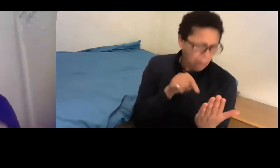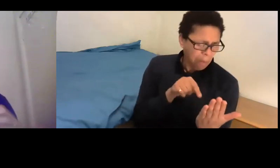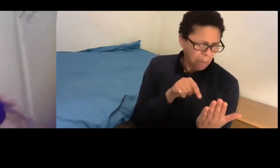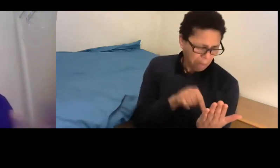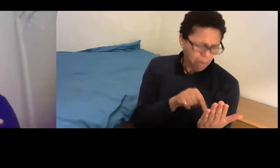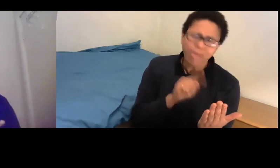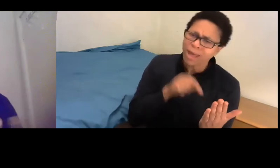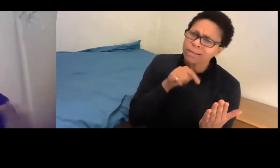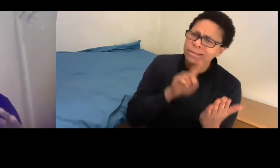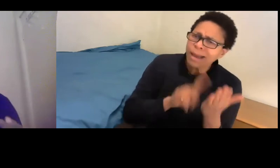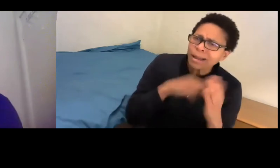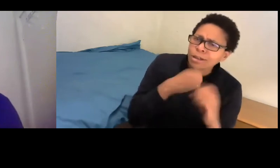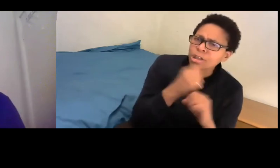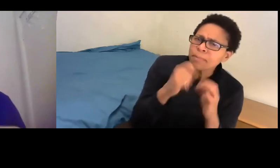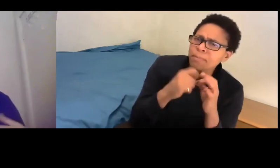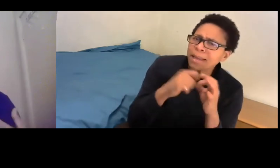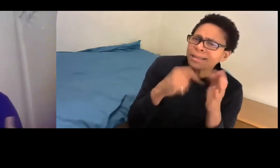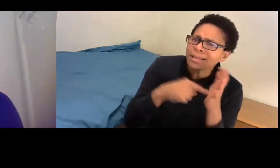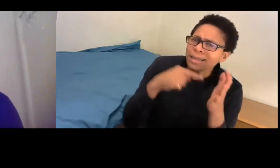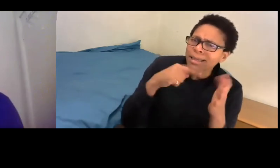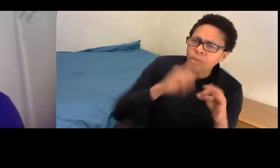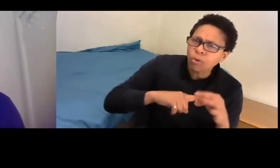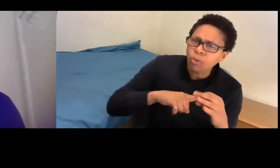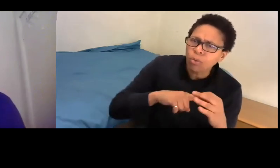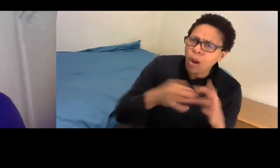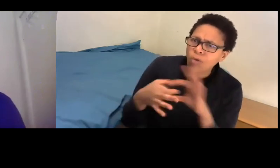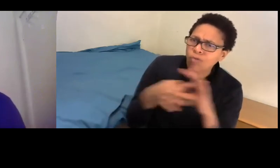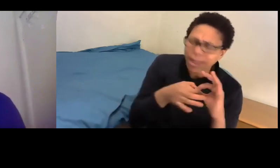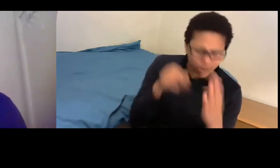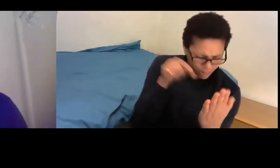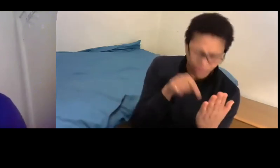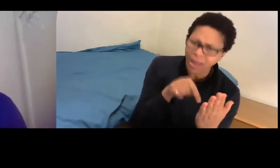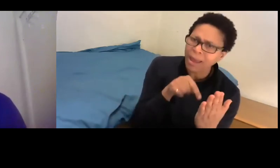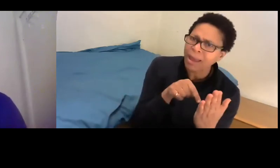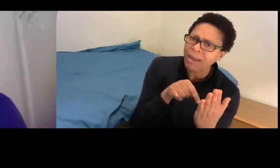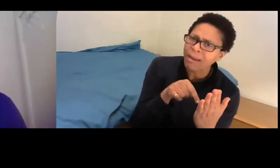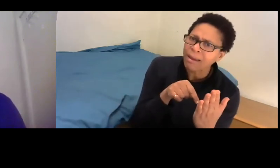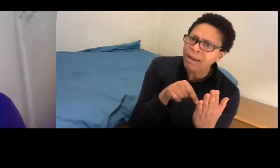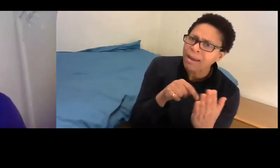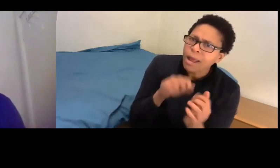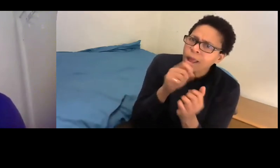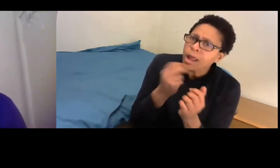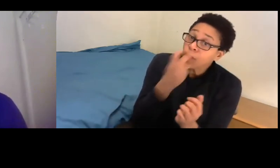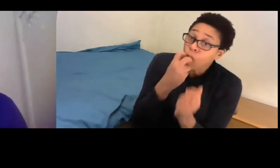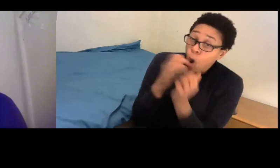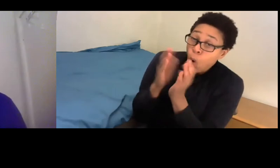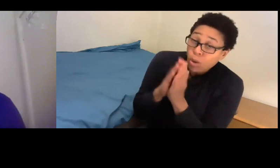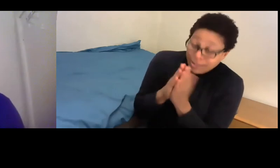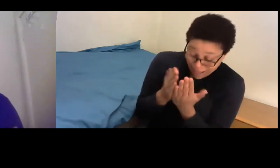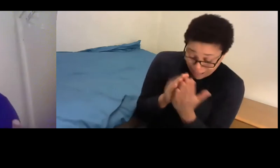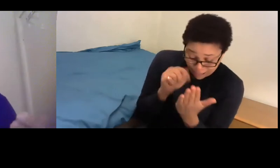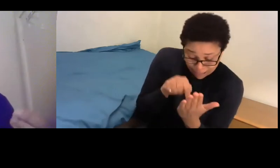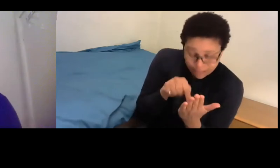haven't really touched on the question of gender identity as well, the different kinds of gender pluralism that existed in